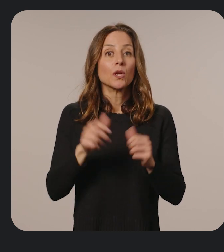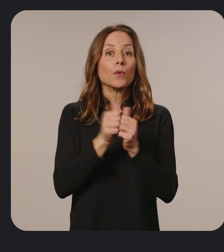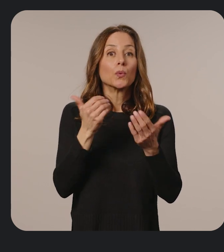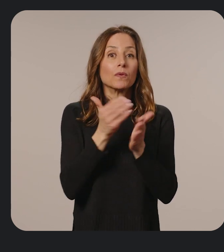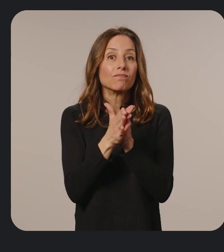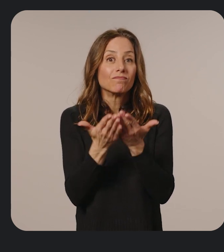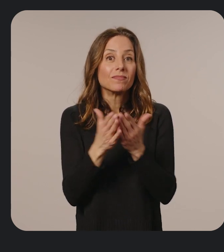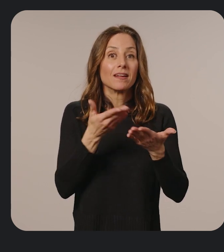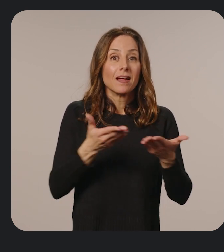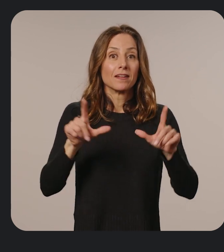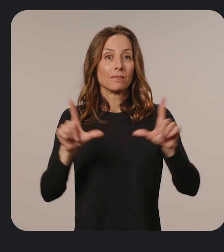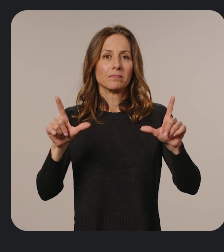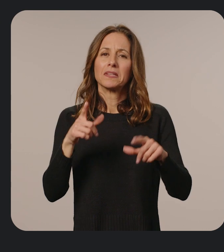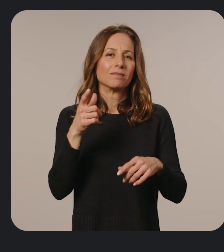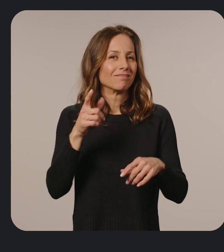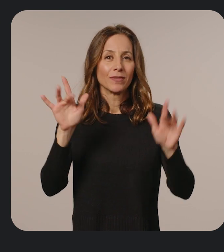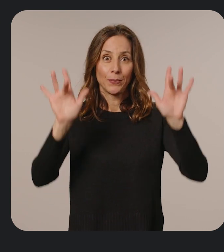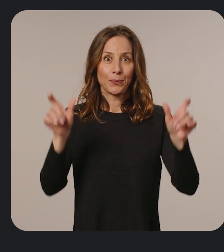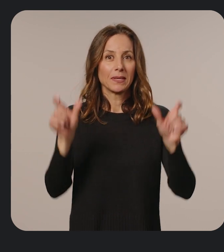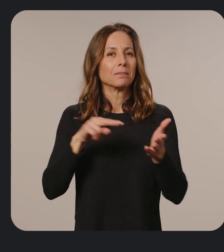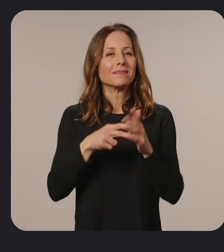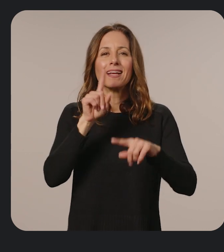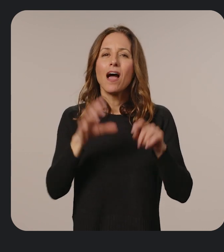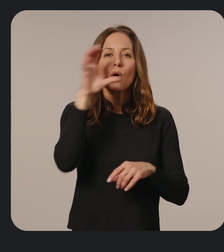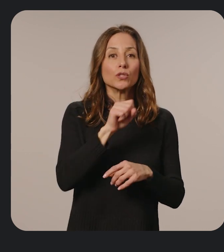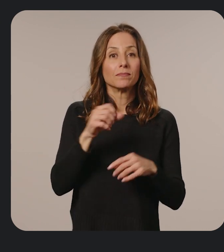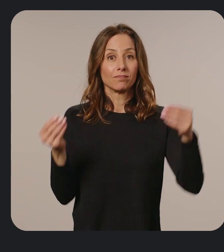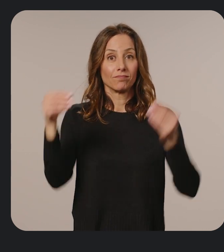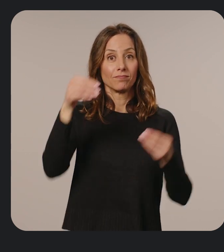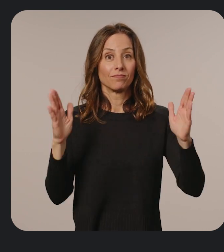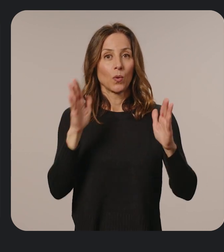With new foldable devices and letterboxing, it's no longer valid to assume that the aspect ratio